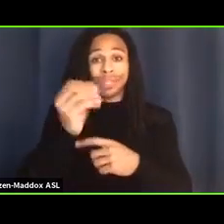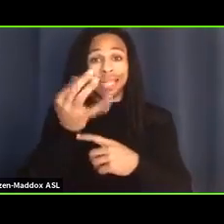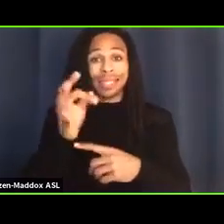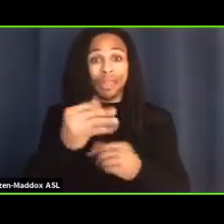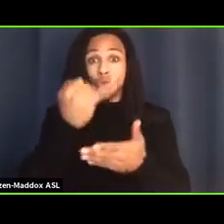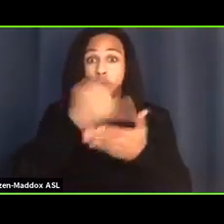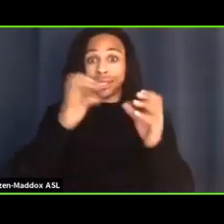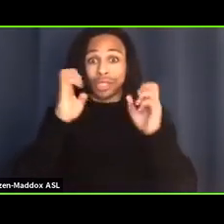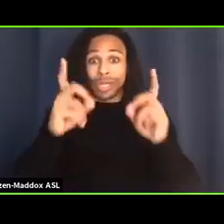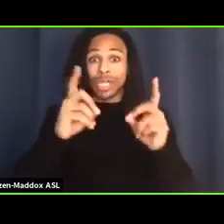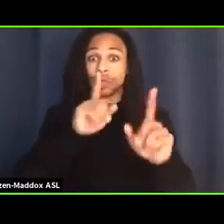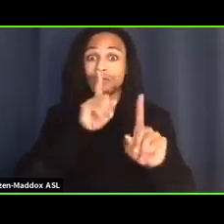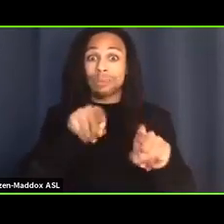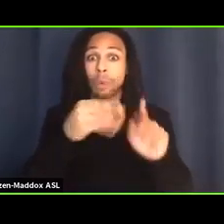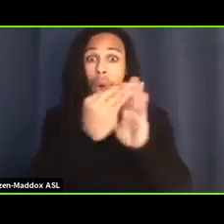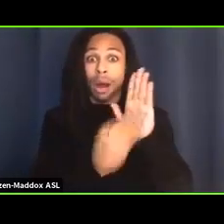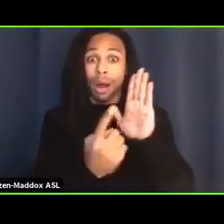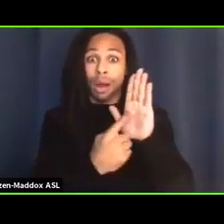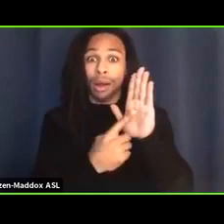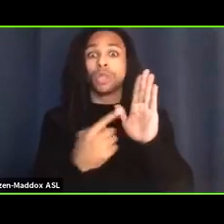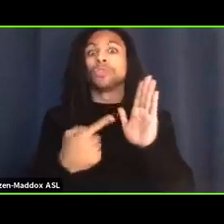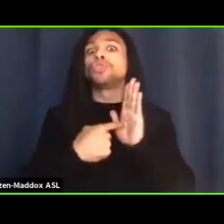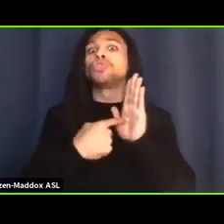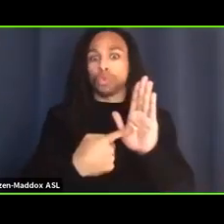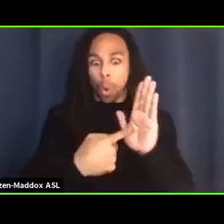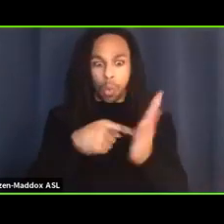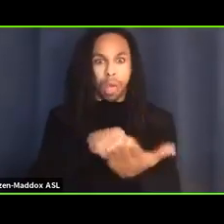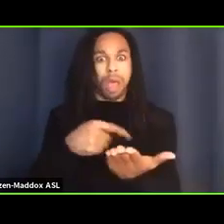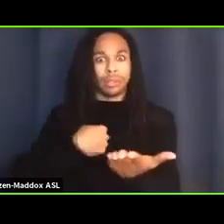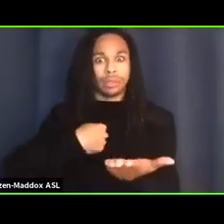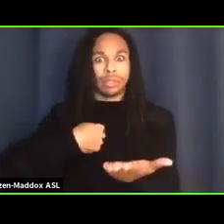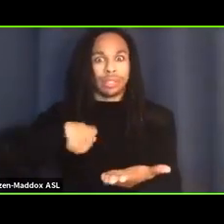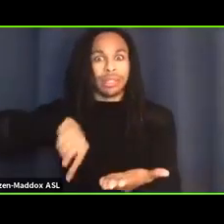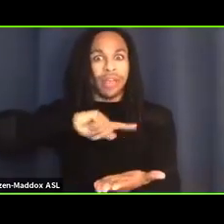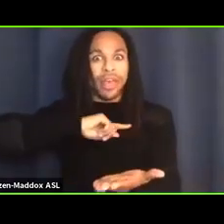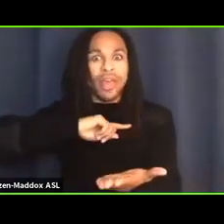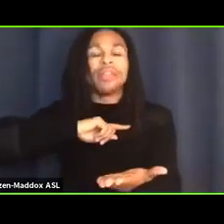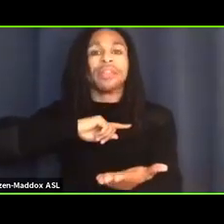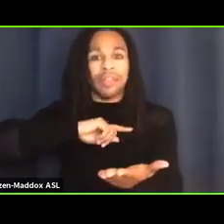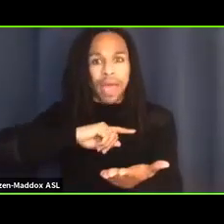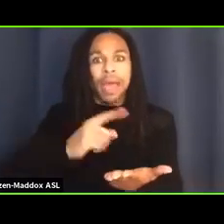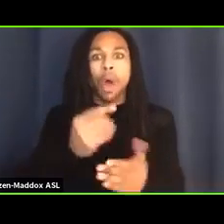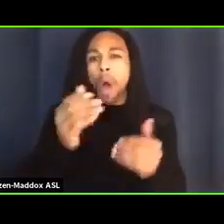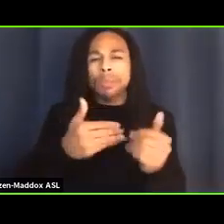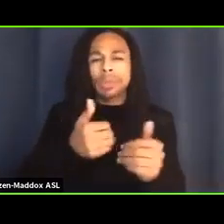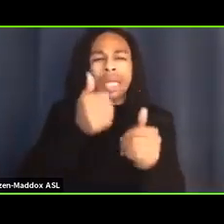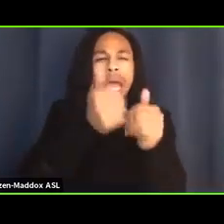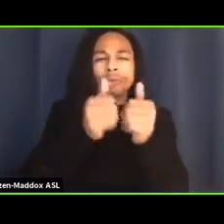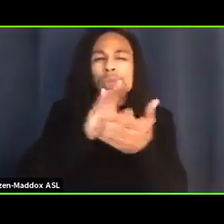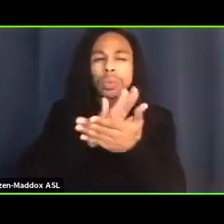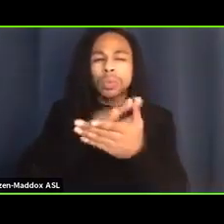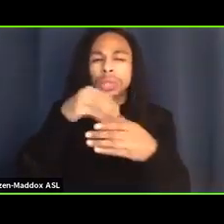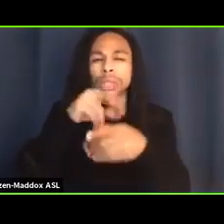are the pieces -- what are the infrastructural pieces that have been strong for a long time.